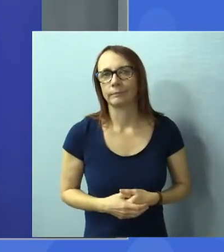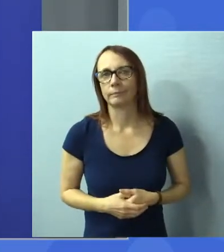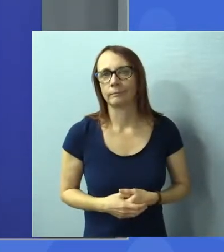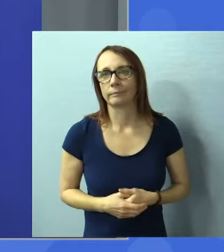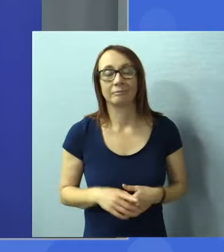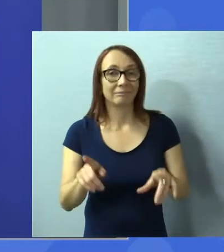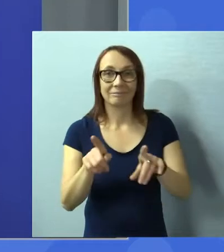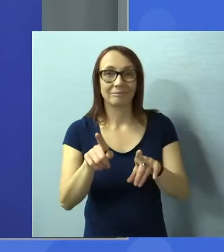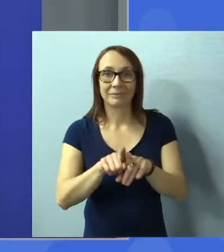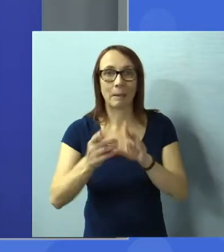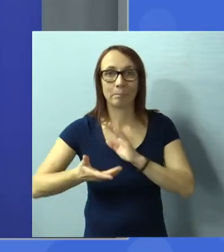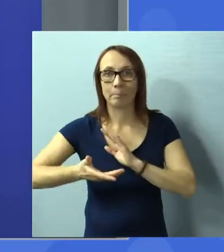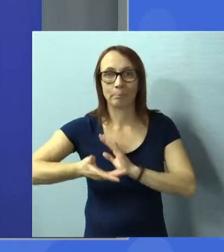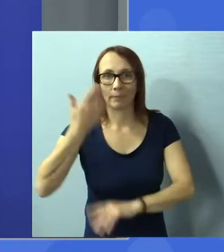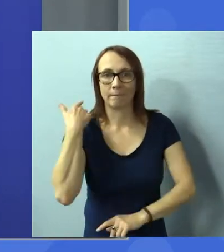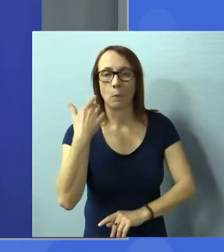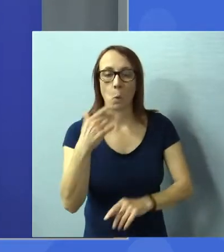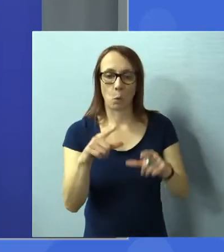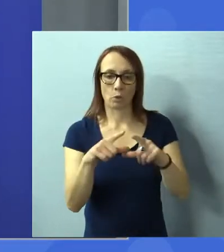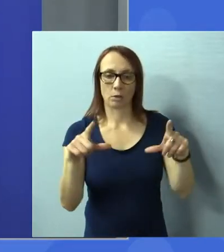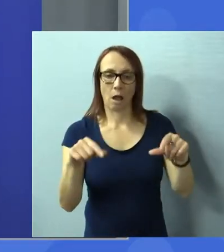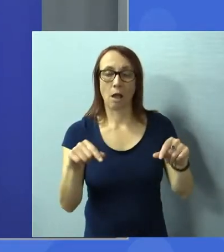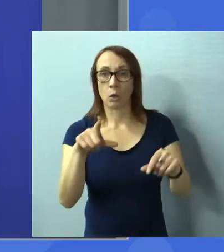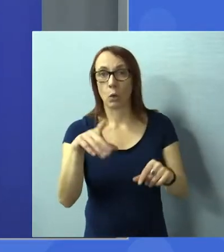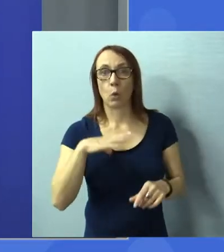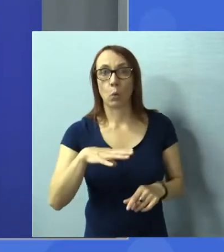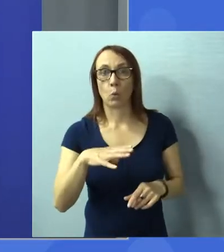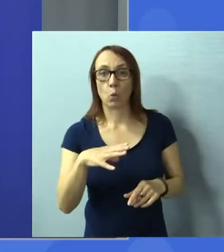we're going to use the card system again for speakers so just to remind you what